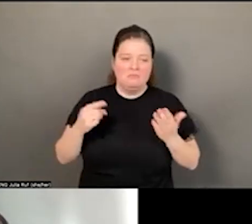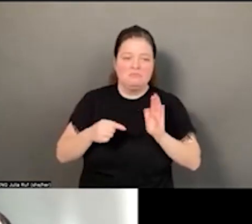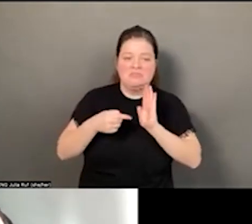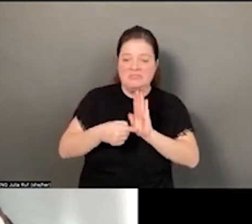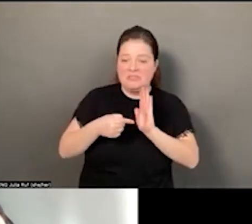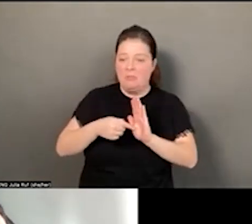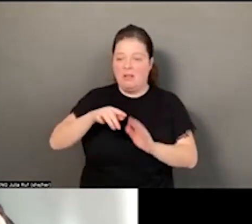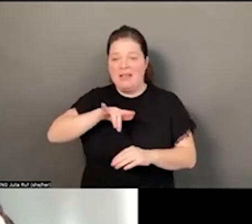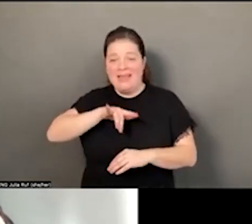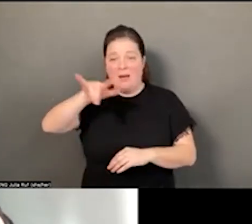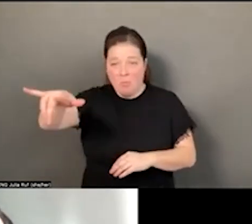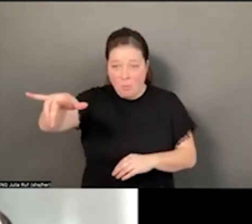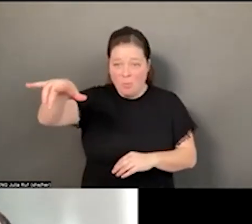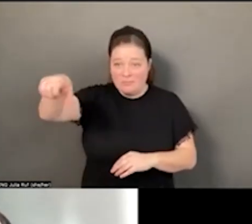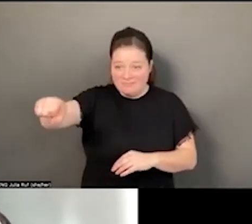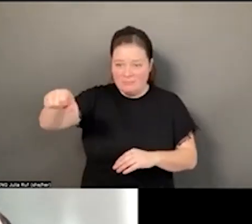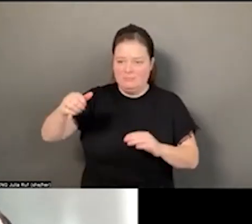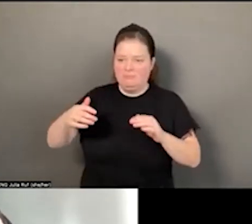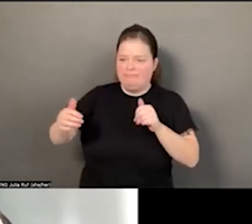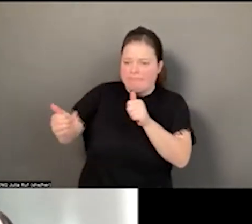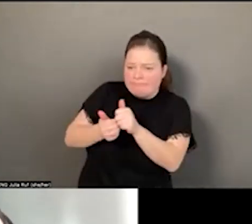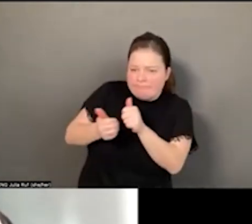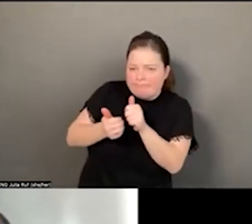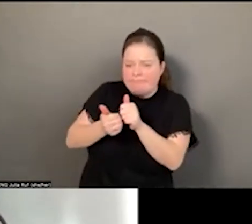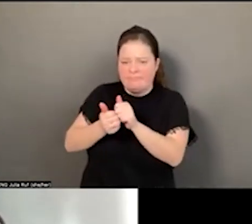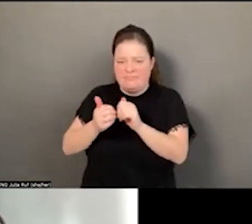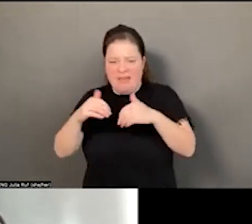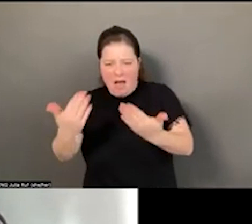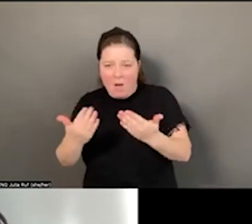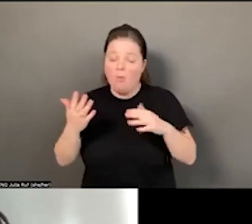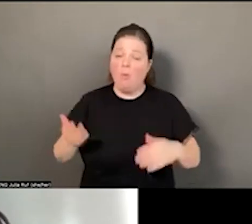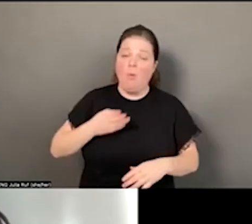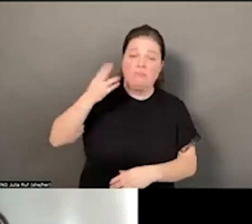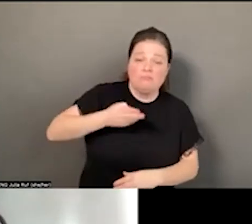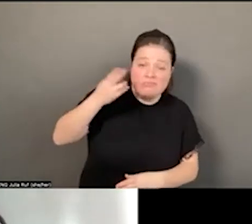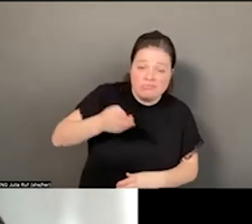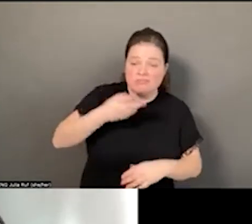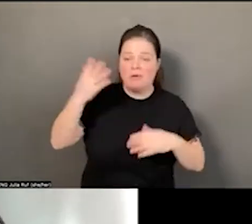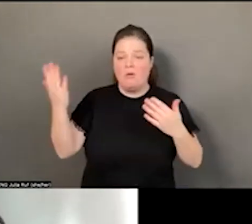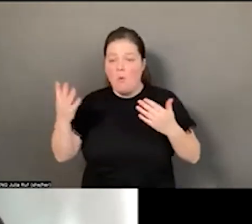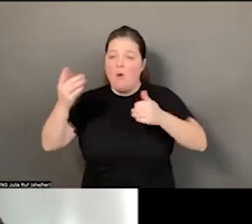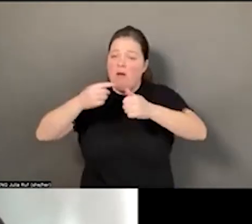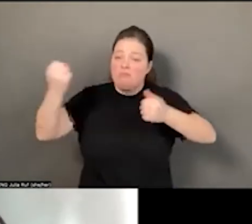So we hope that the disability card will facilitate the freedom of movement of persons with disabilities as well.